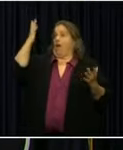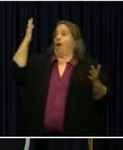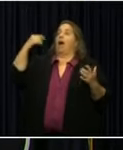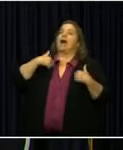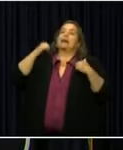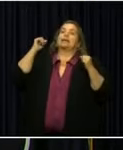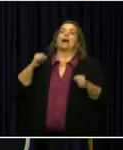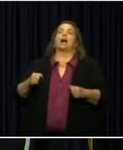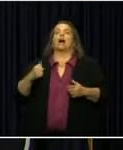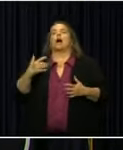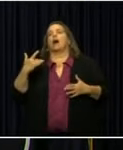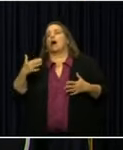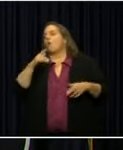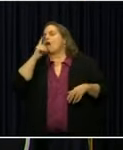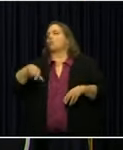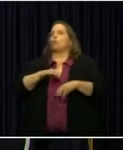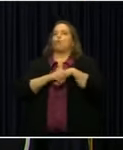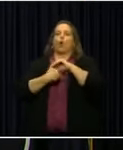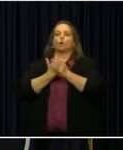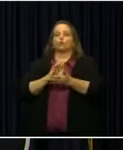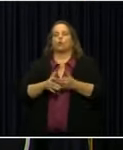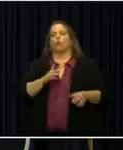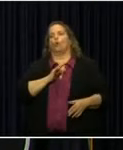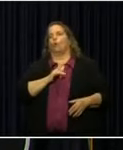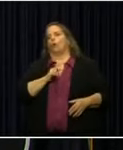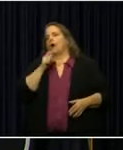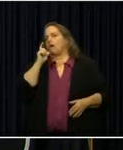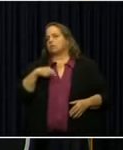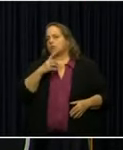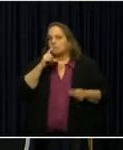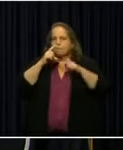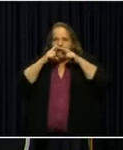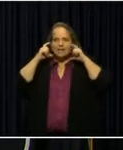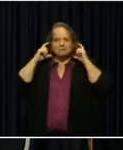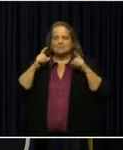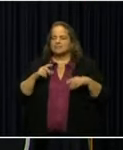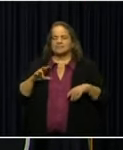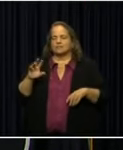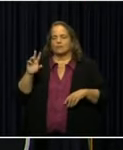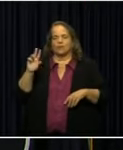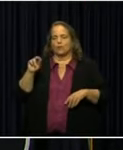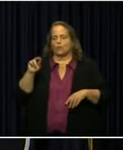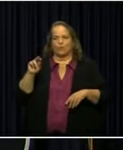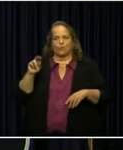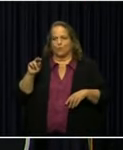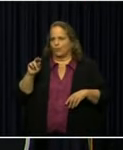WANT TO BE ABLE TO OPEN THEM UP TO BE ABLE TO DO SOME DIFFERENT THINGS, GET PEOPLE HEALTHY, MAKE